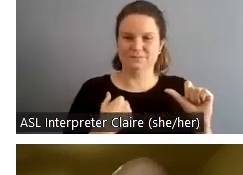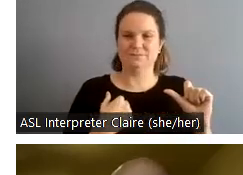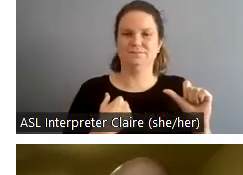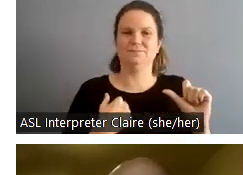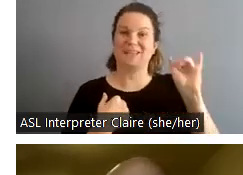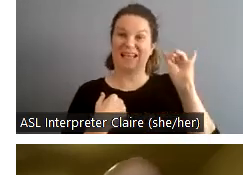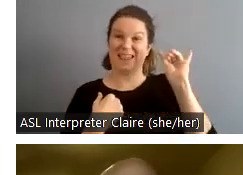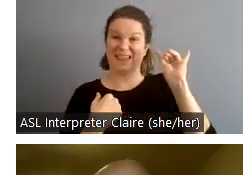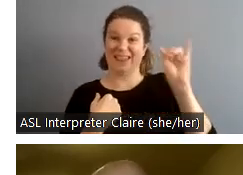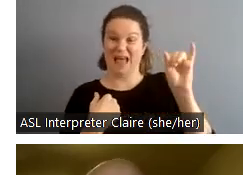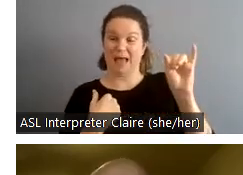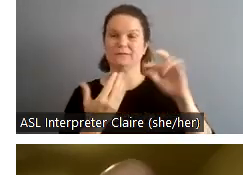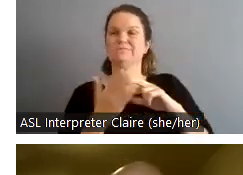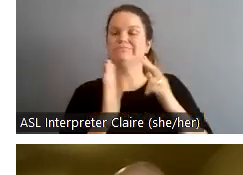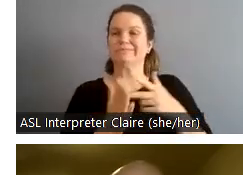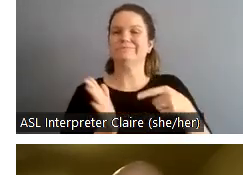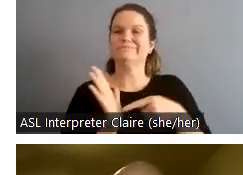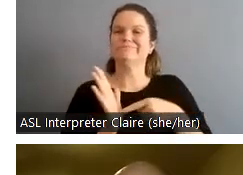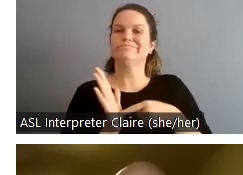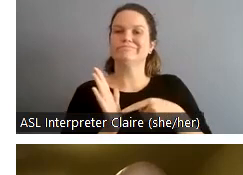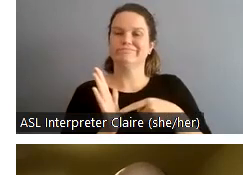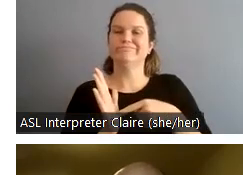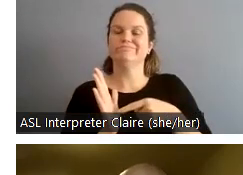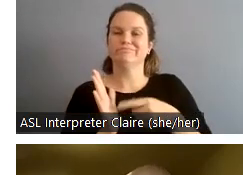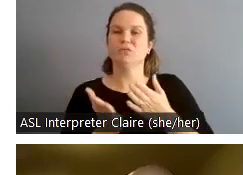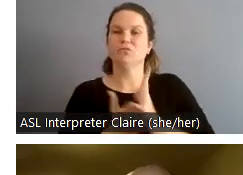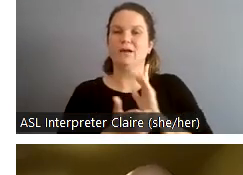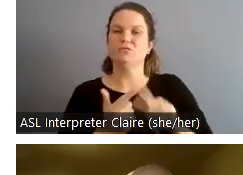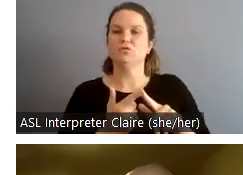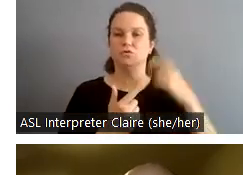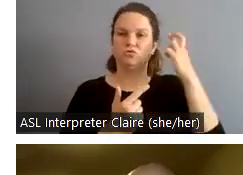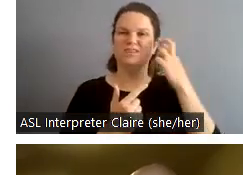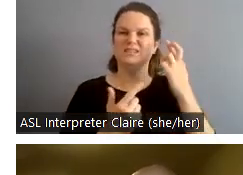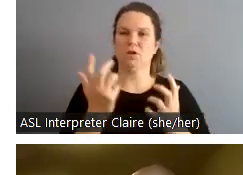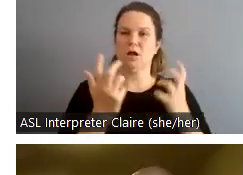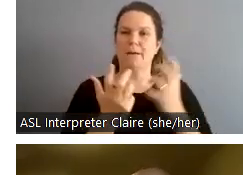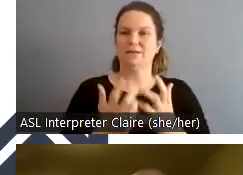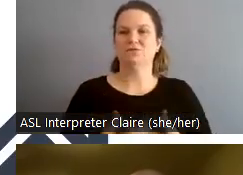entitles them to those reasonable accommodations. Next slide.